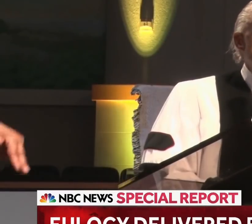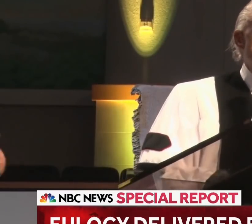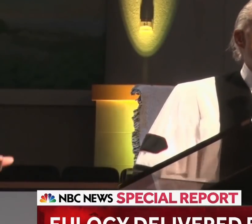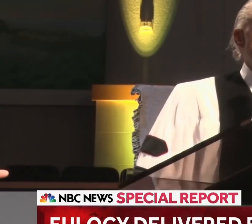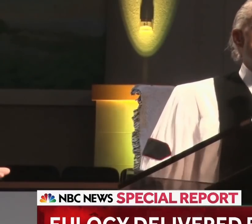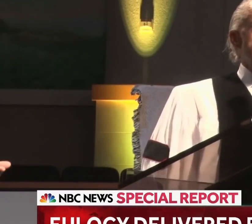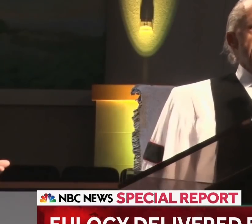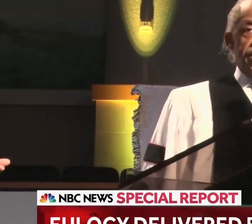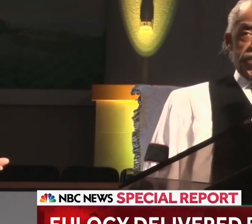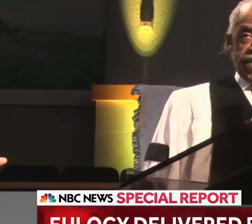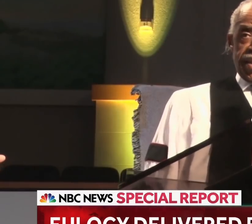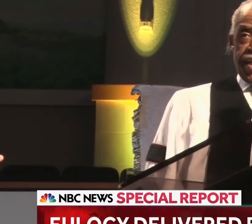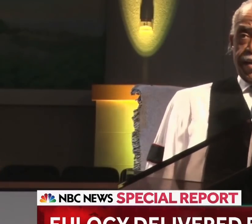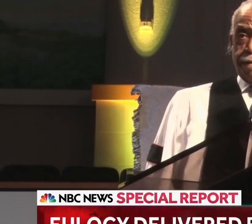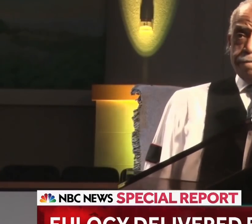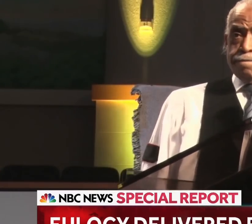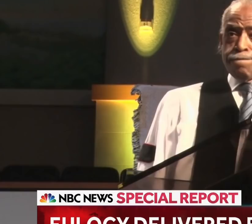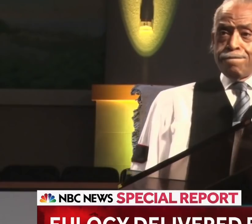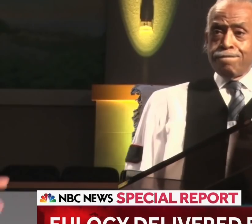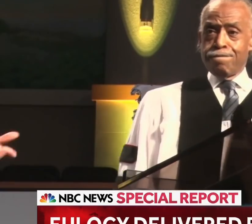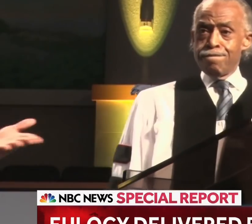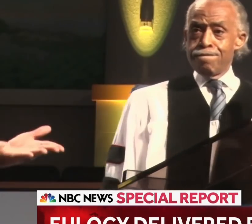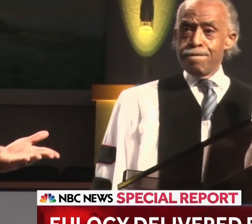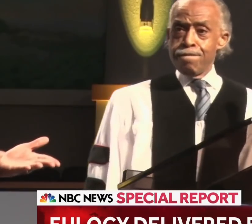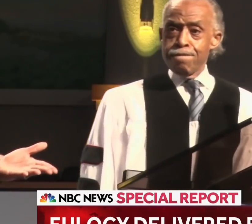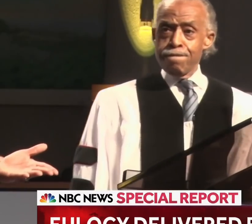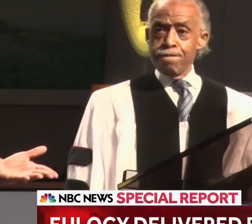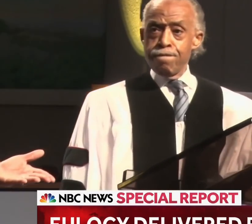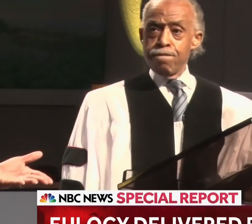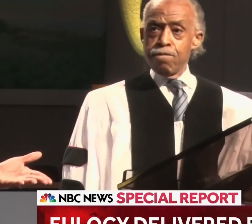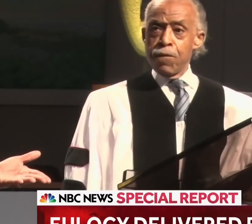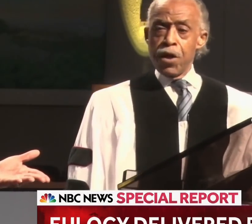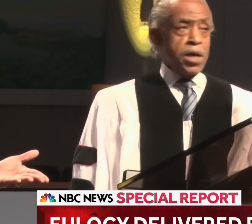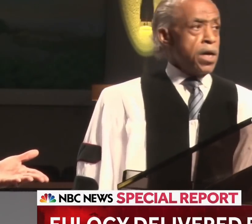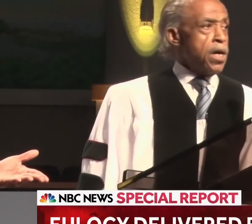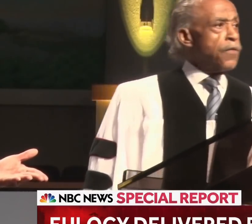OH, IF YOU HAD HAD ANY IDEA THAT ALL OF US WOULD REACT, YOU WOULD